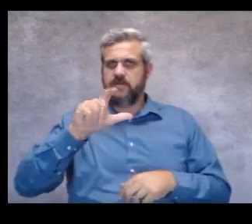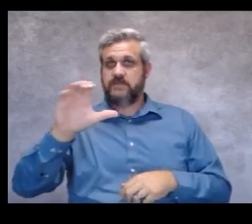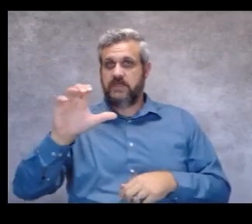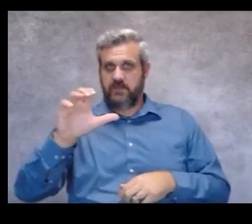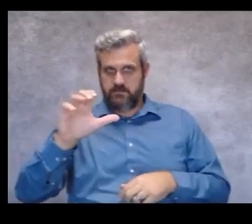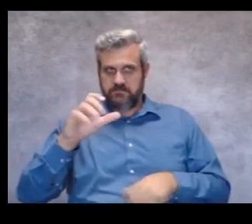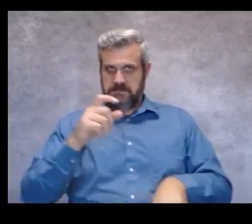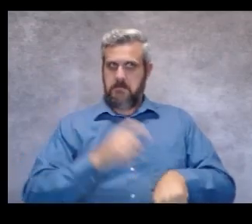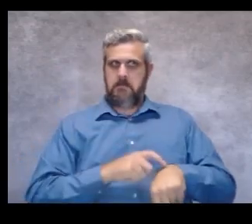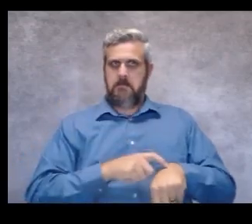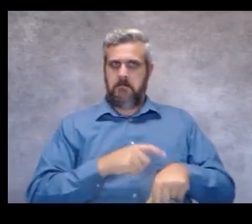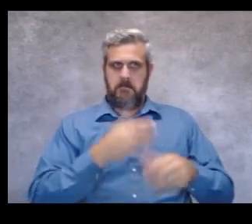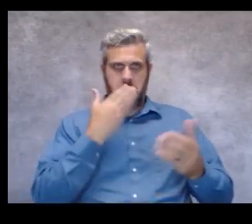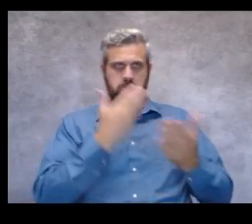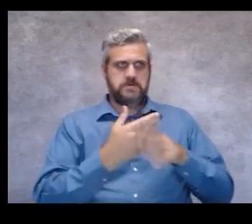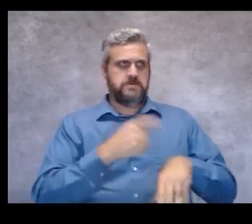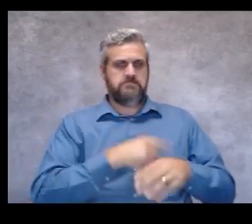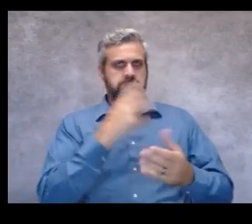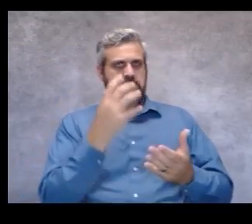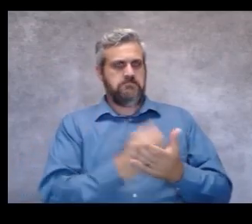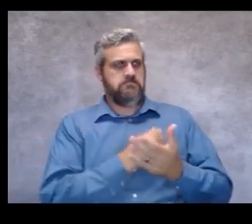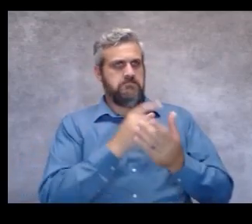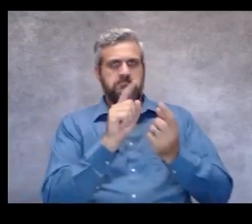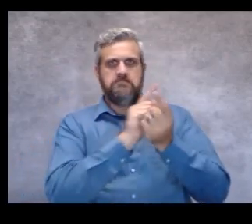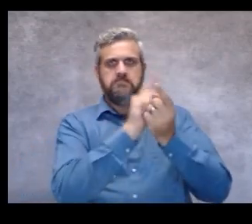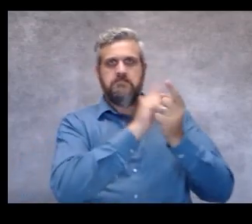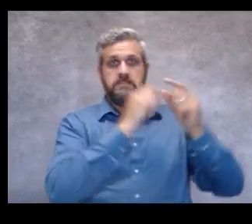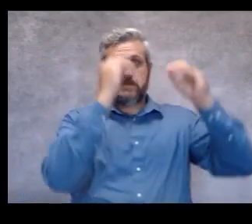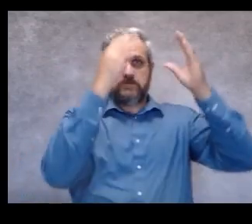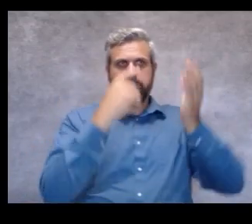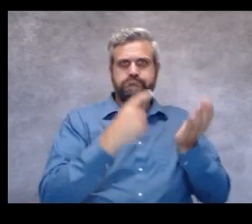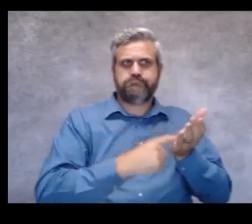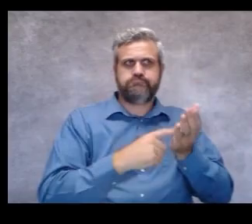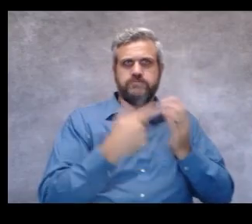is also a good time to meet with teachers to talk about gifted students